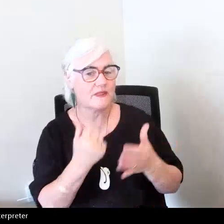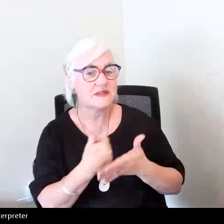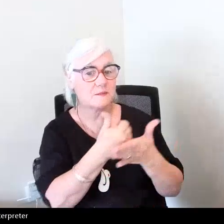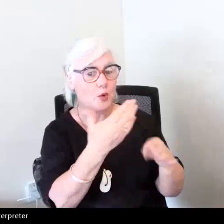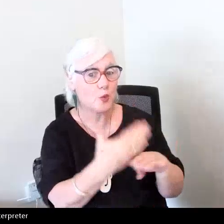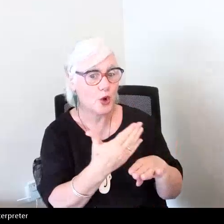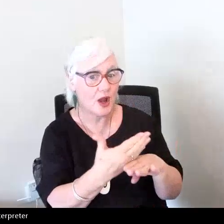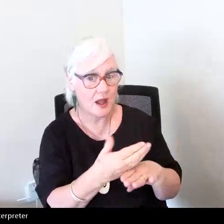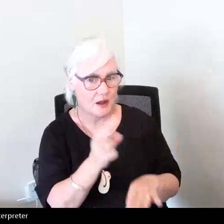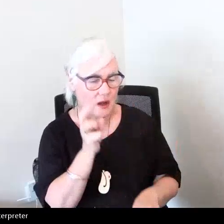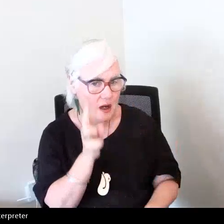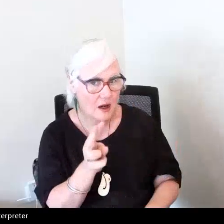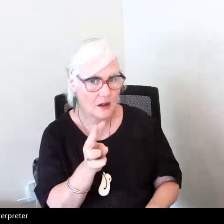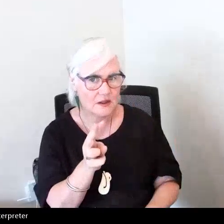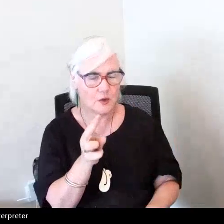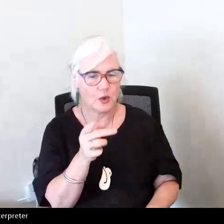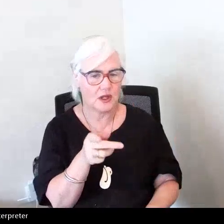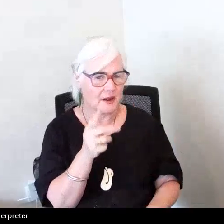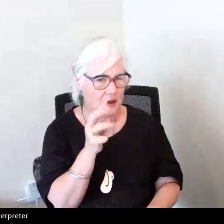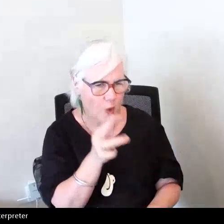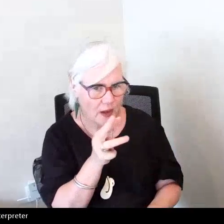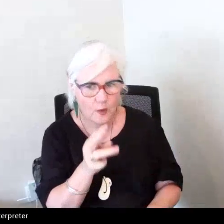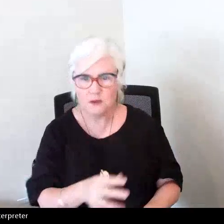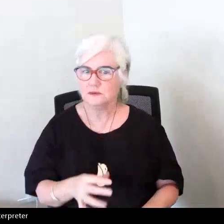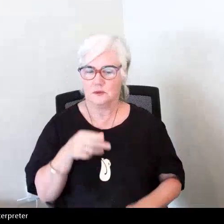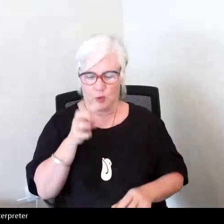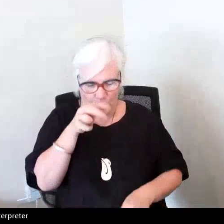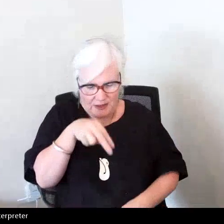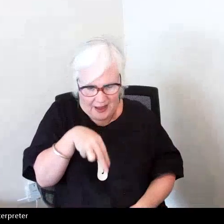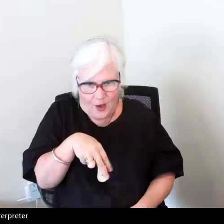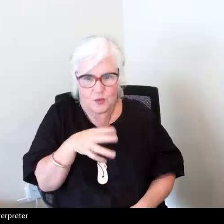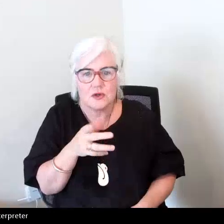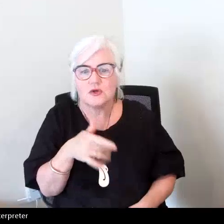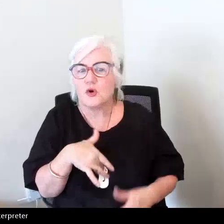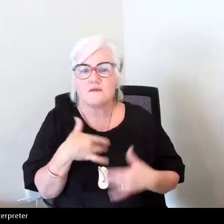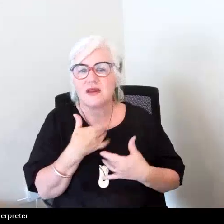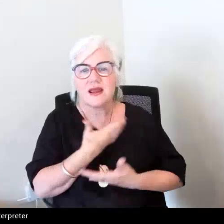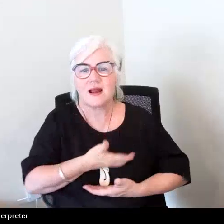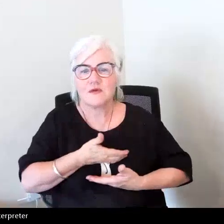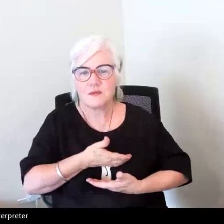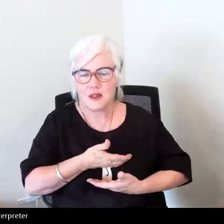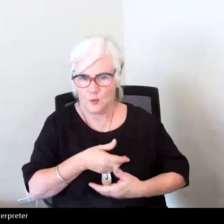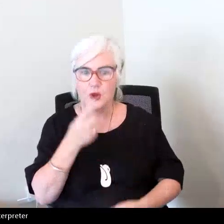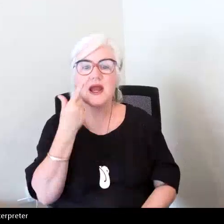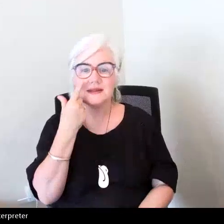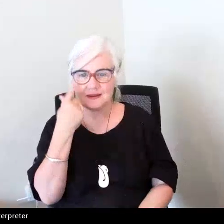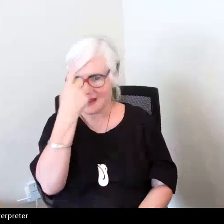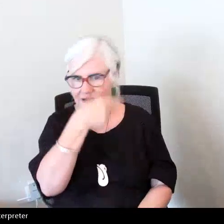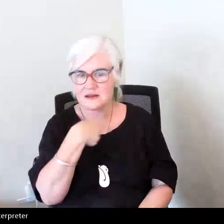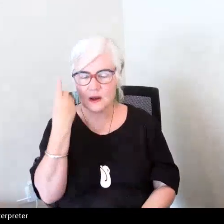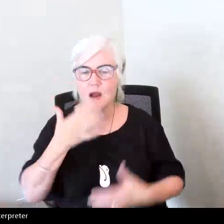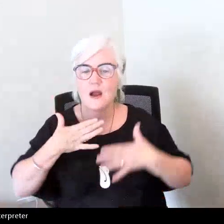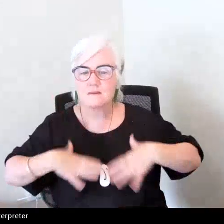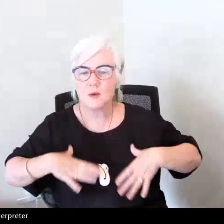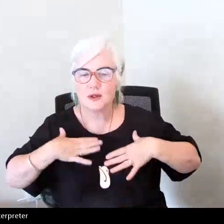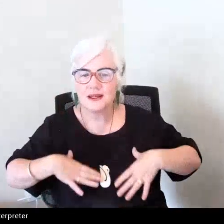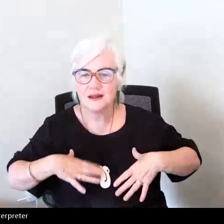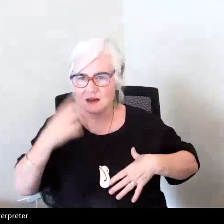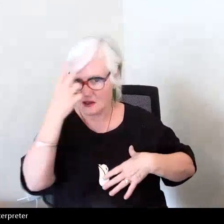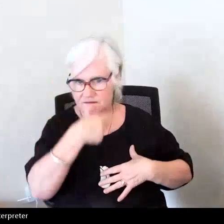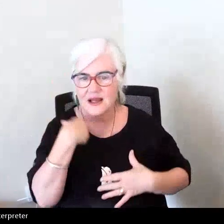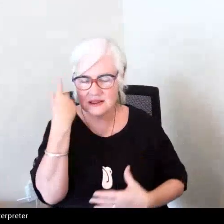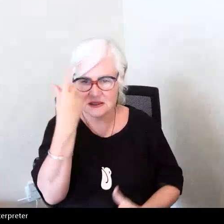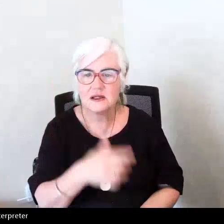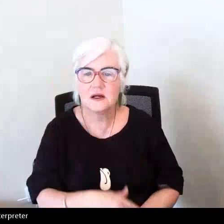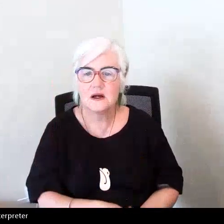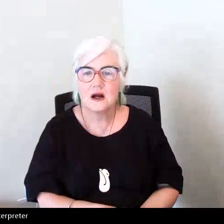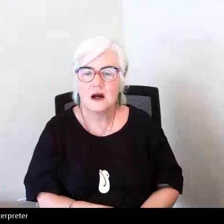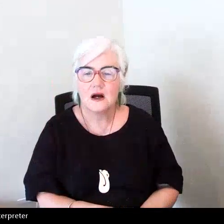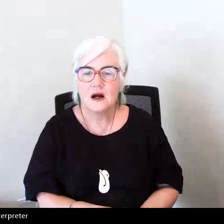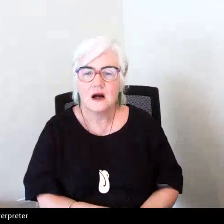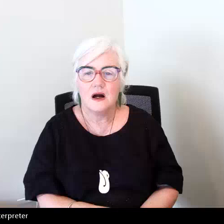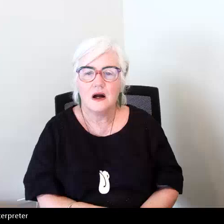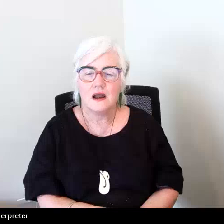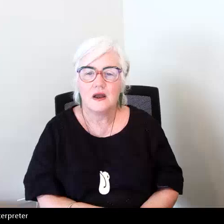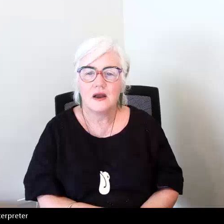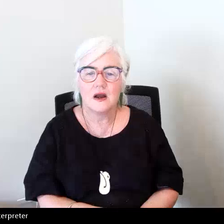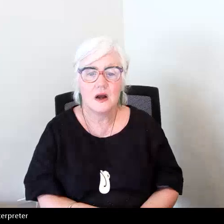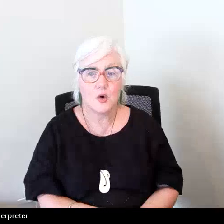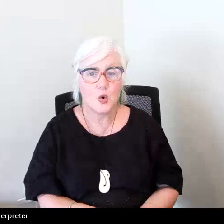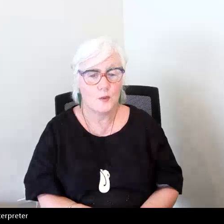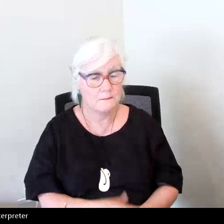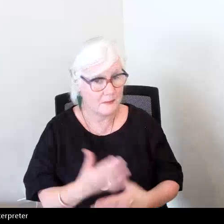are they constantly flinching or are they looking down, do they visually look scared when they're